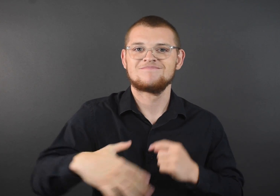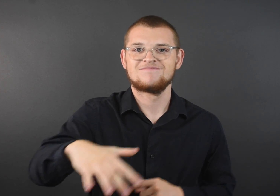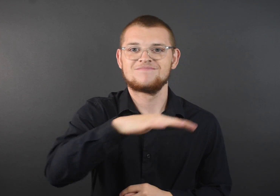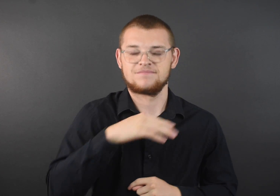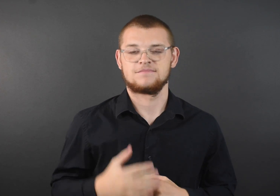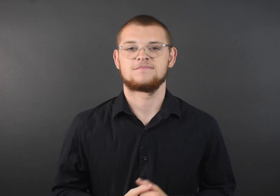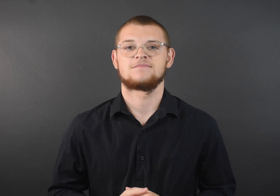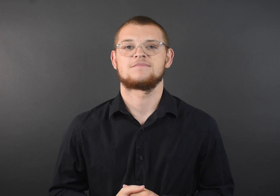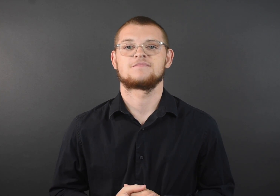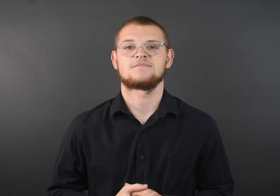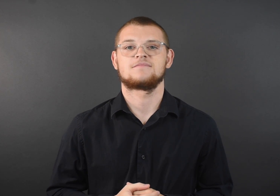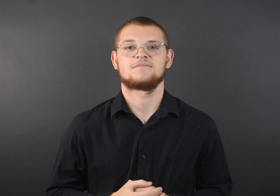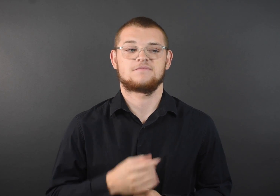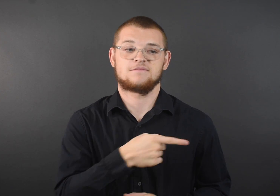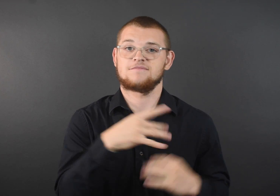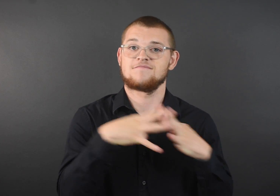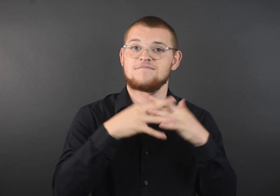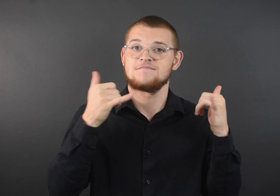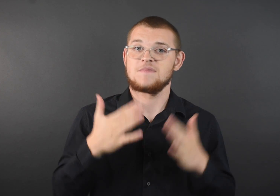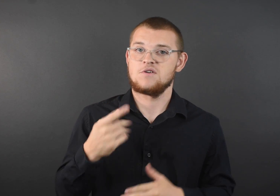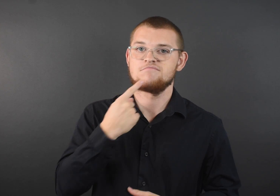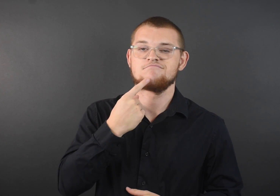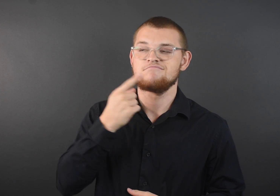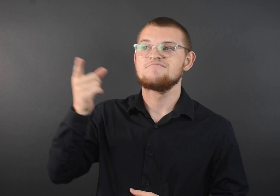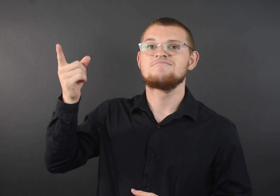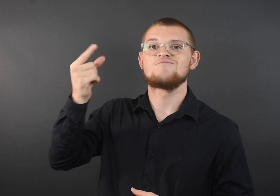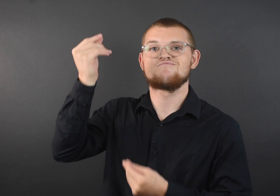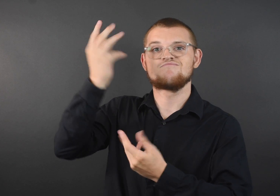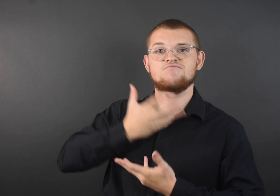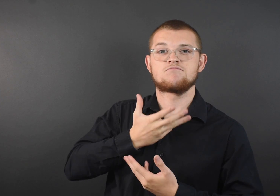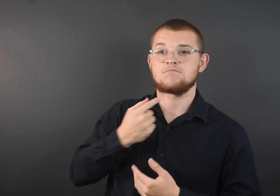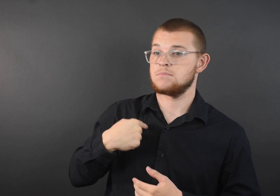"I was told that if you're unvaccinated, you would be separated from those who are,"